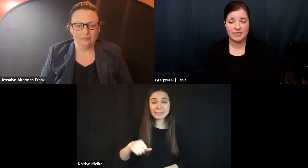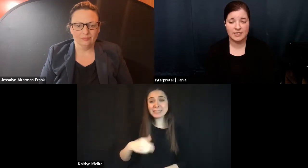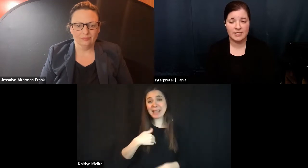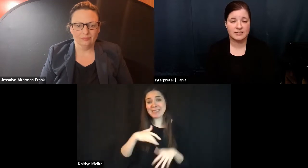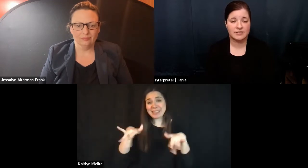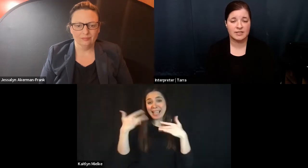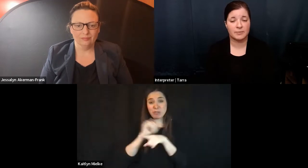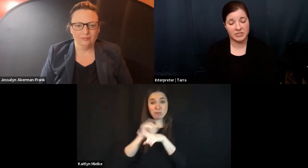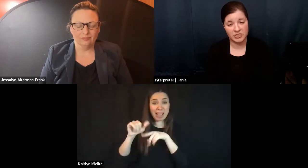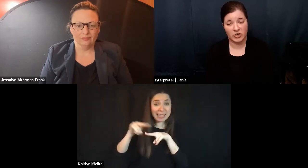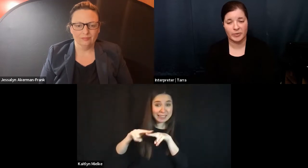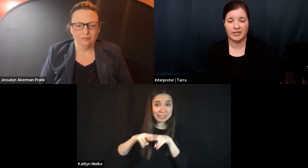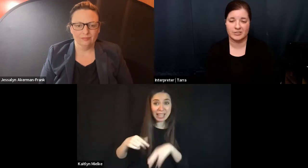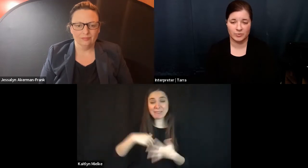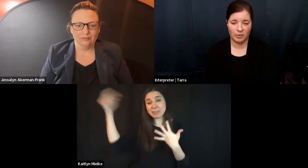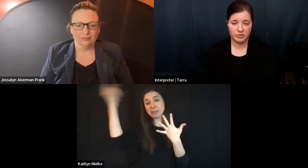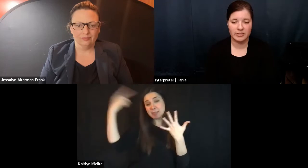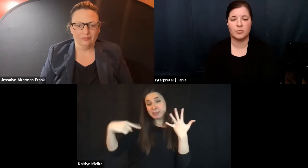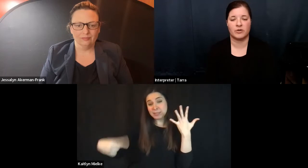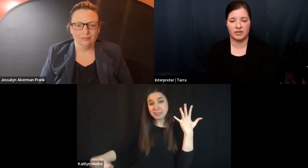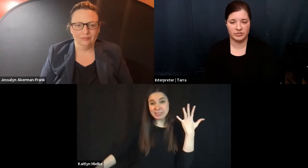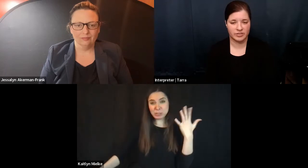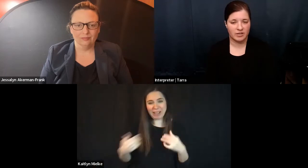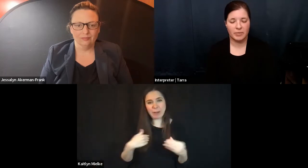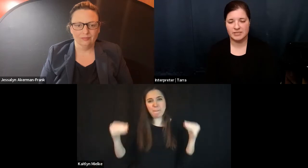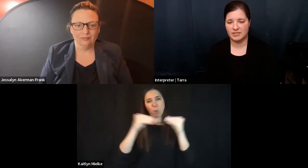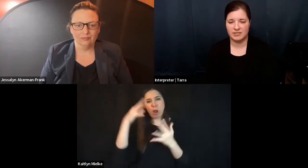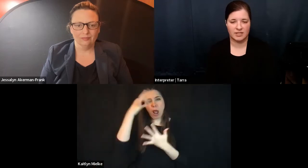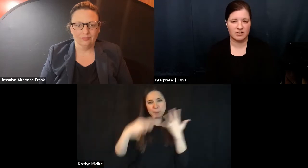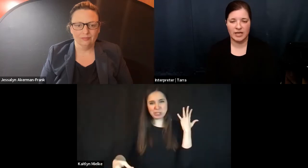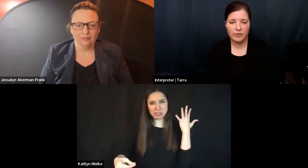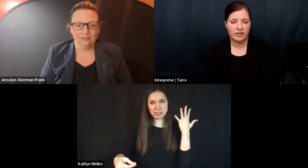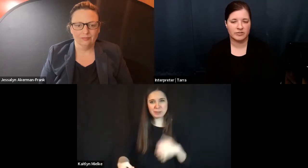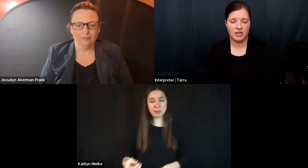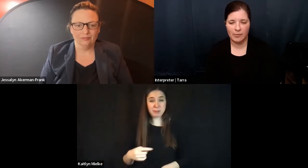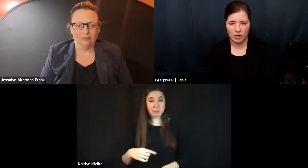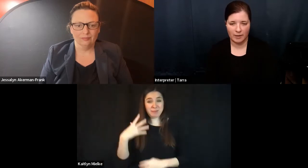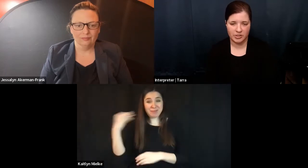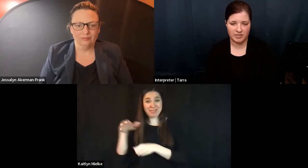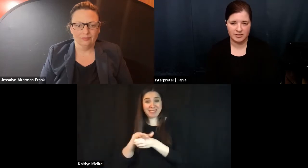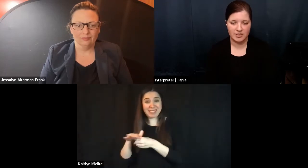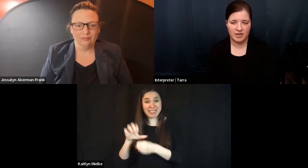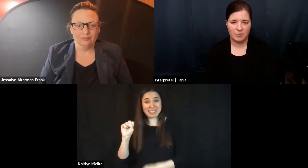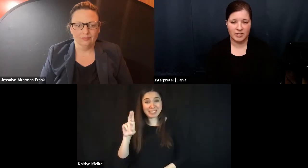So it's a job to try and navigate daily life.